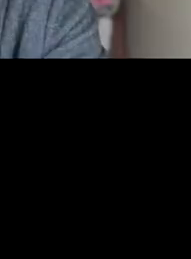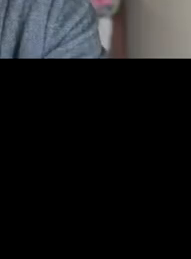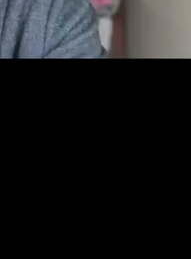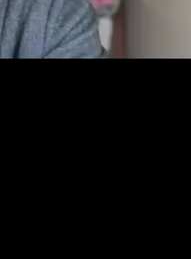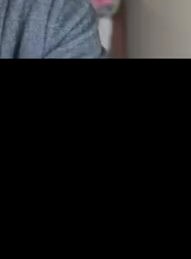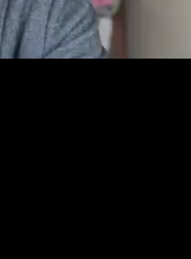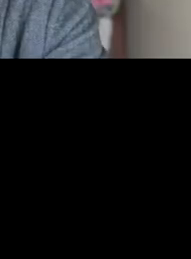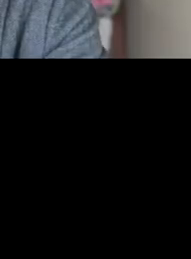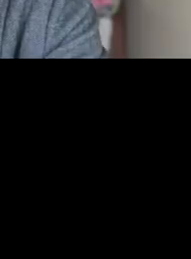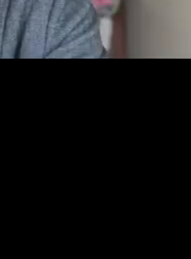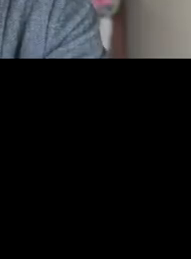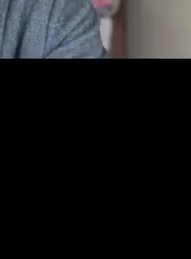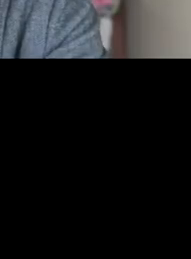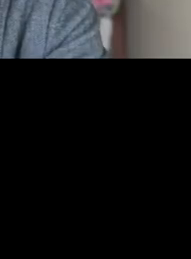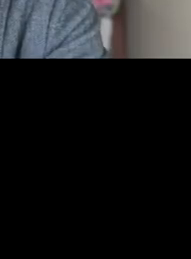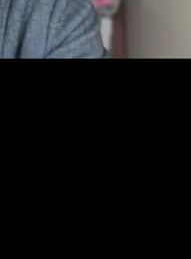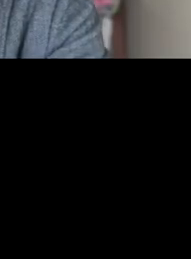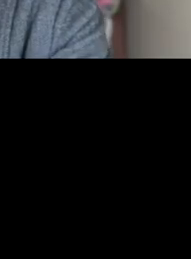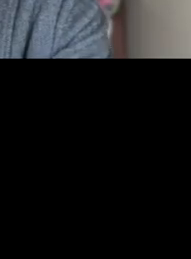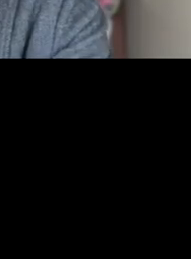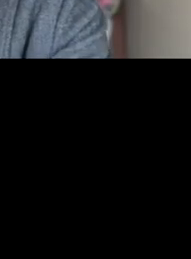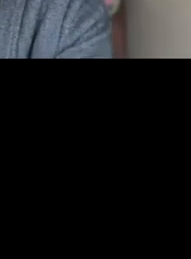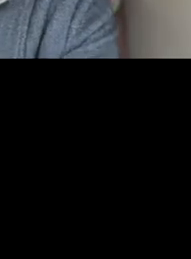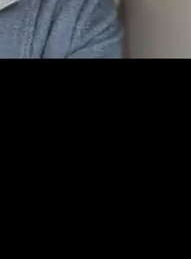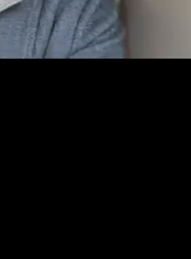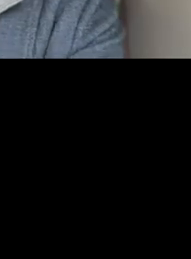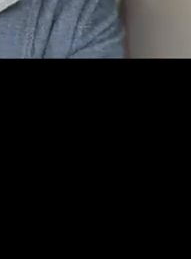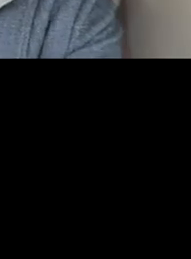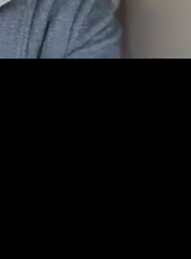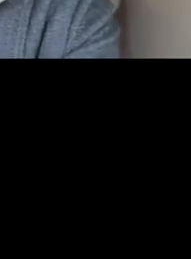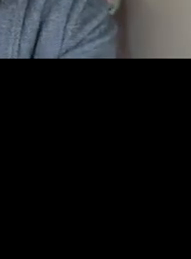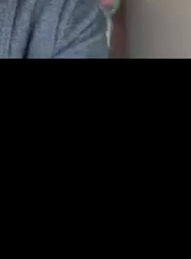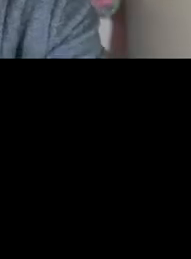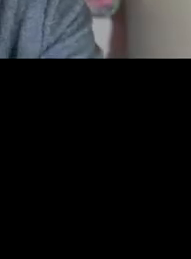All right. Thank you, DJ. That was excellent. And we don't have too much time for questions,